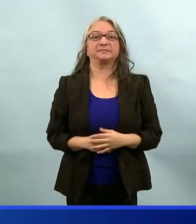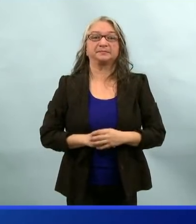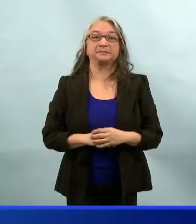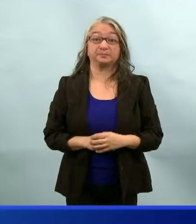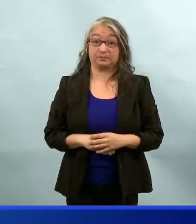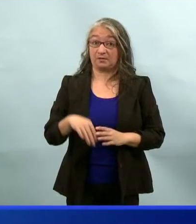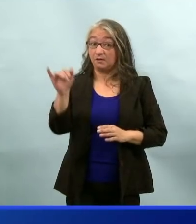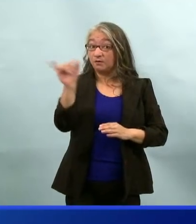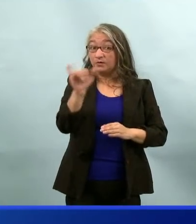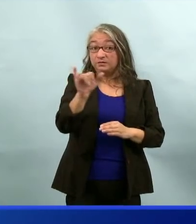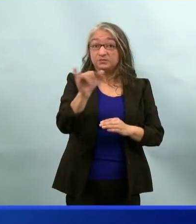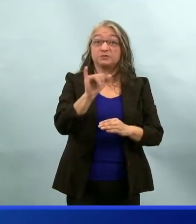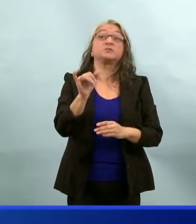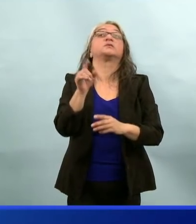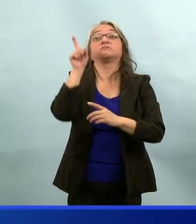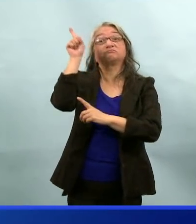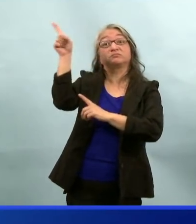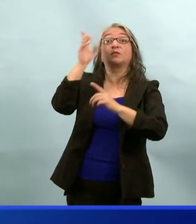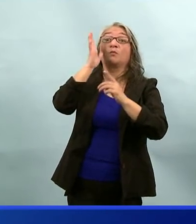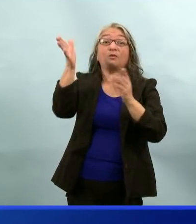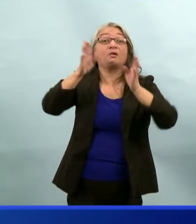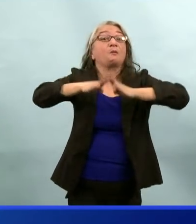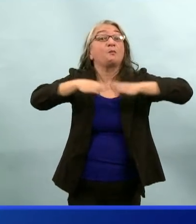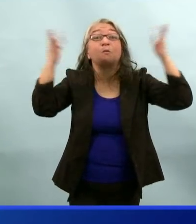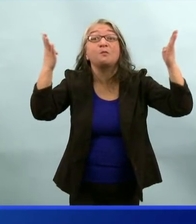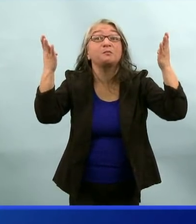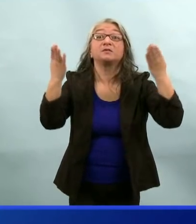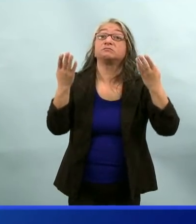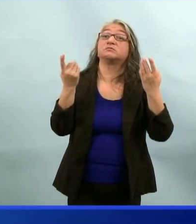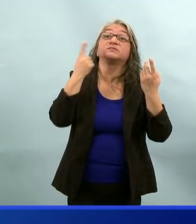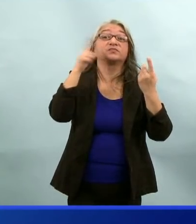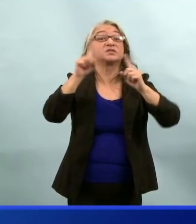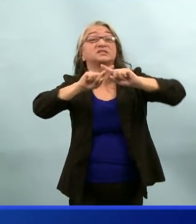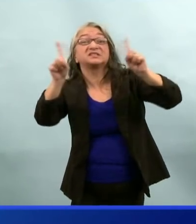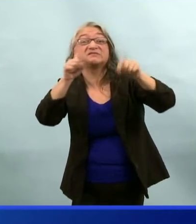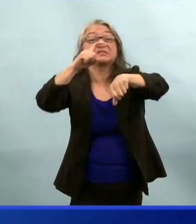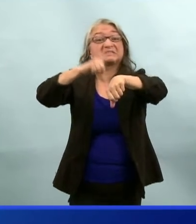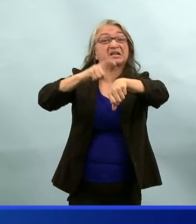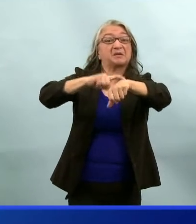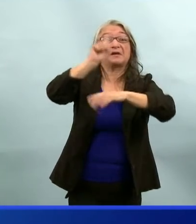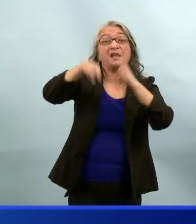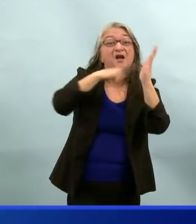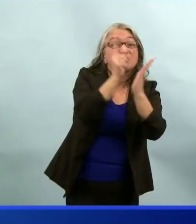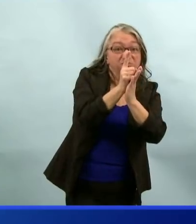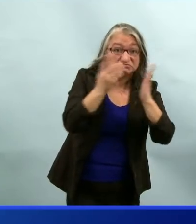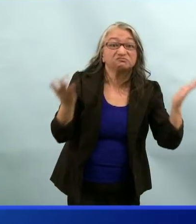hours that are open to families and the community please make your plans to get vaccinated today